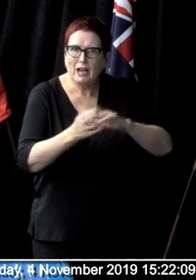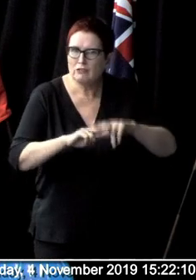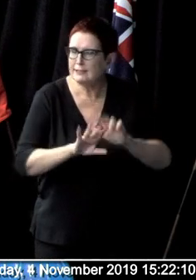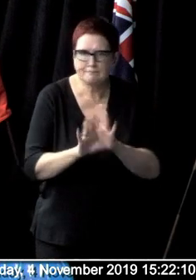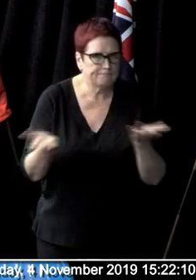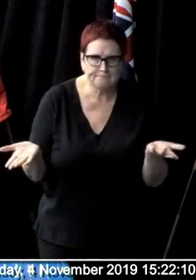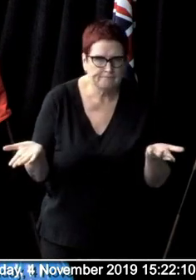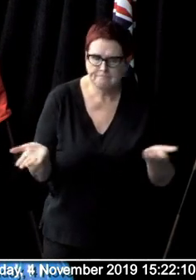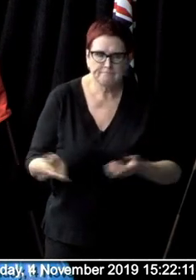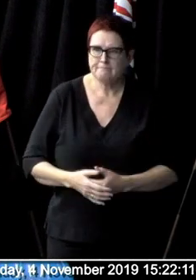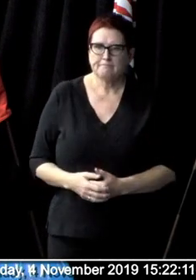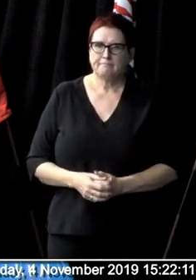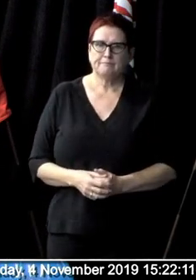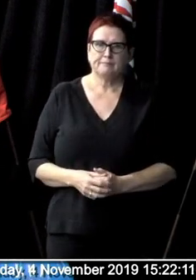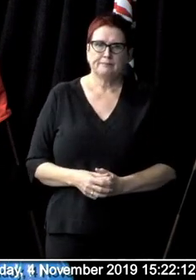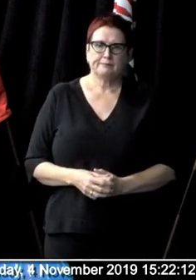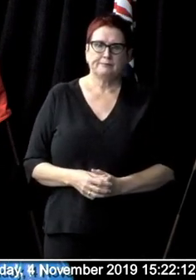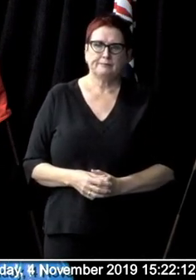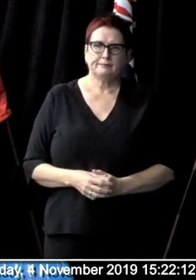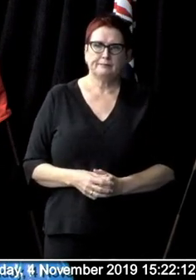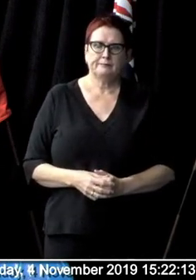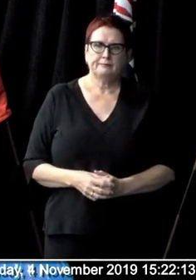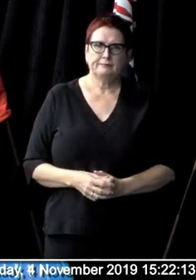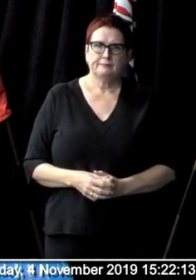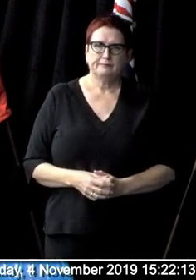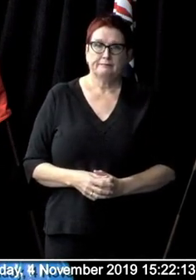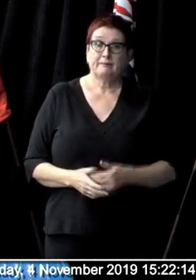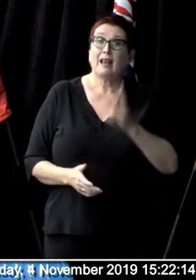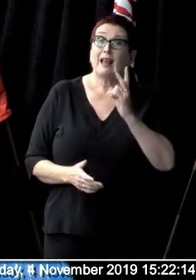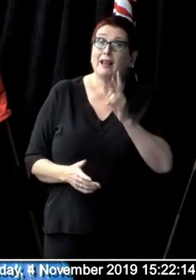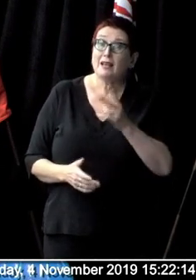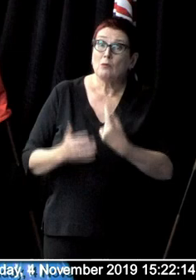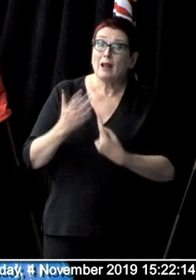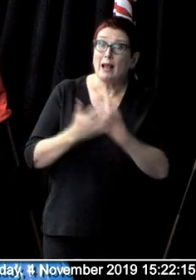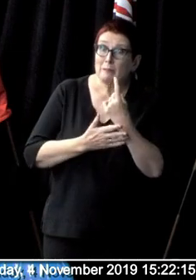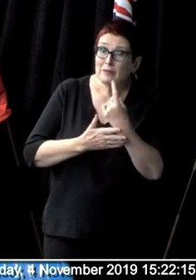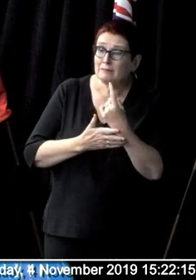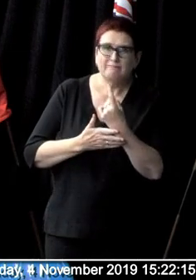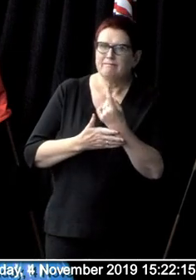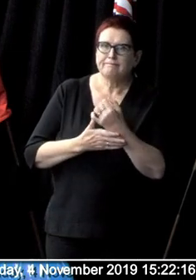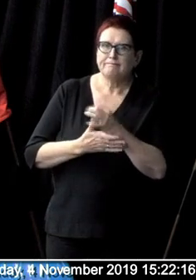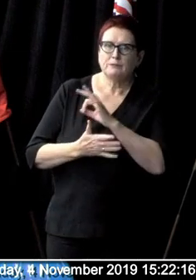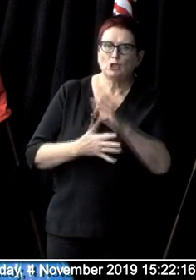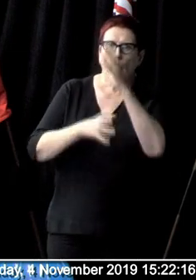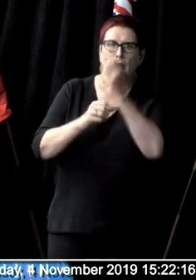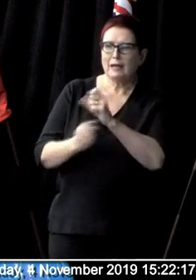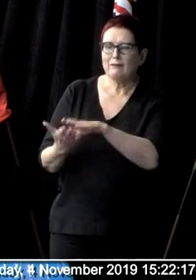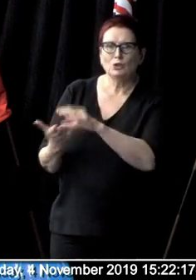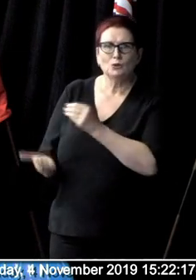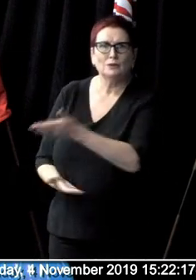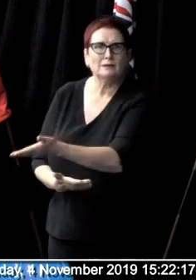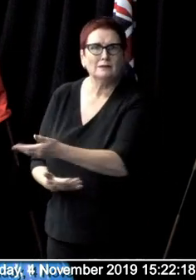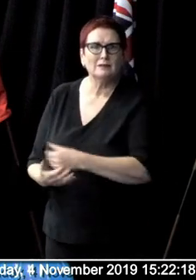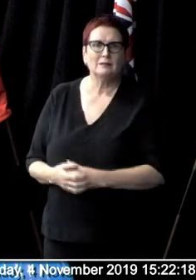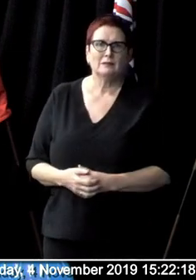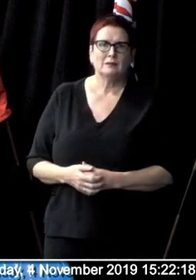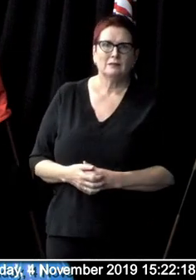Again, not being believed – being accused of something, and not being believed that